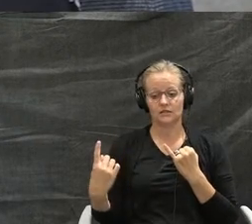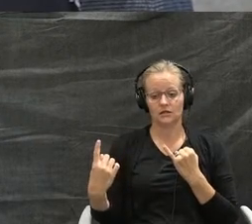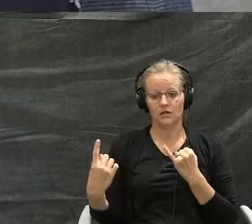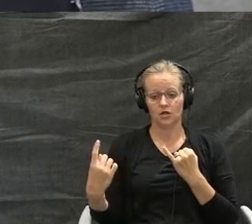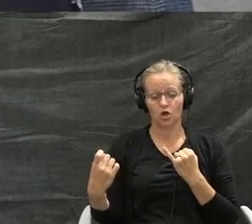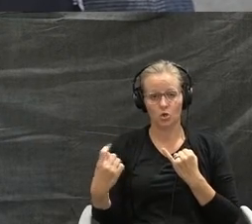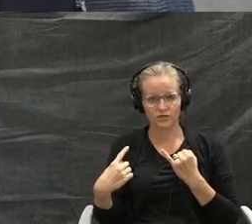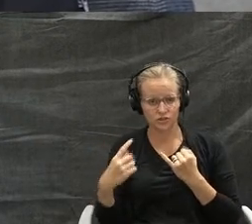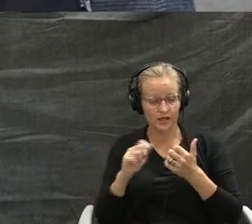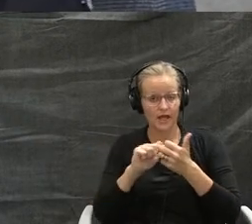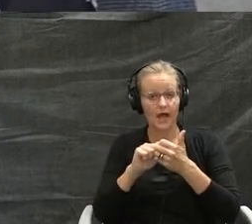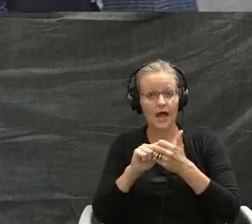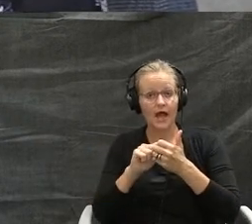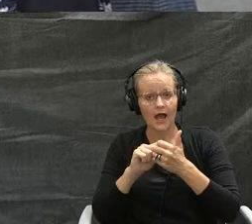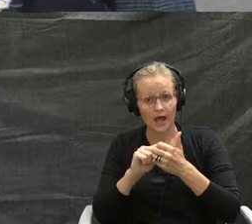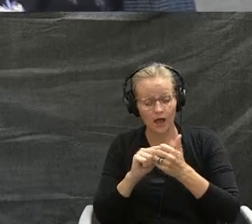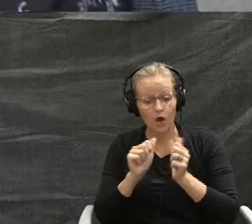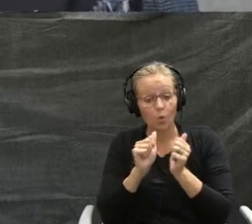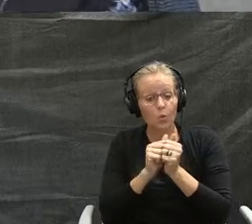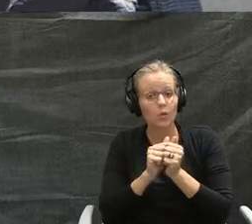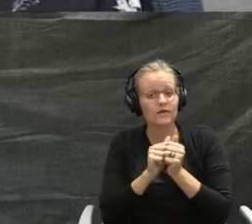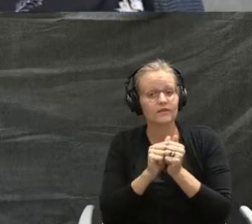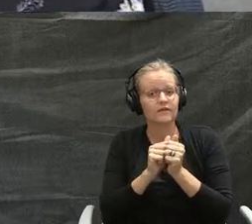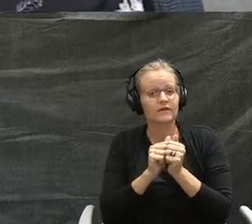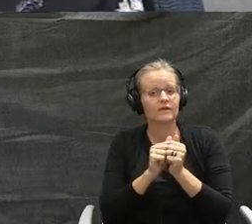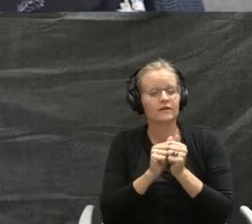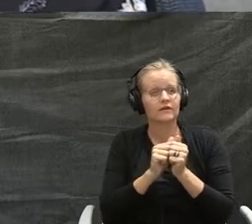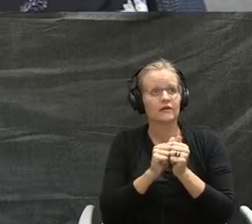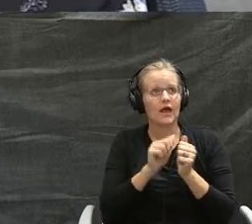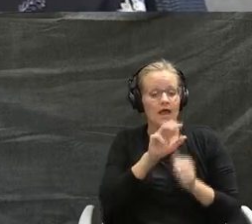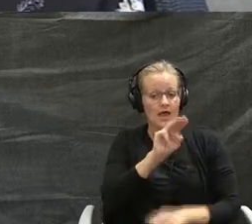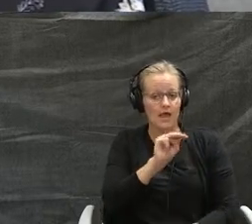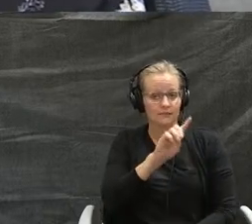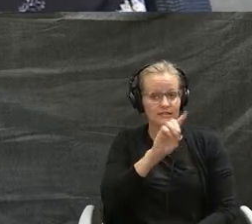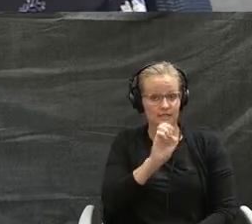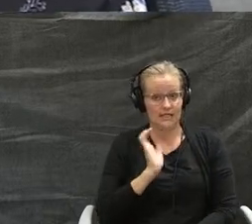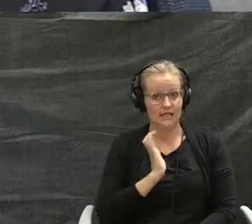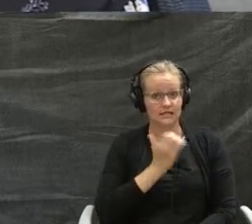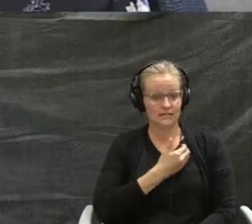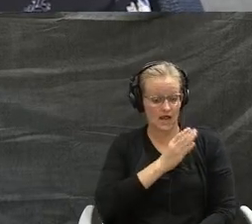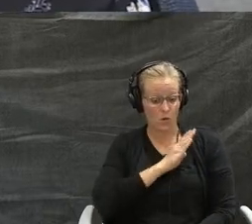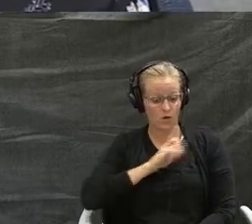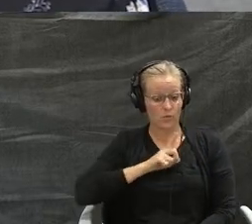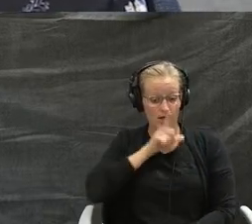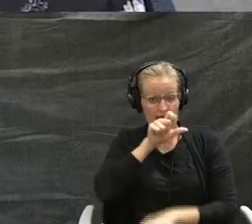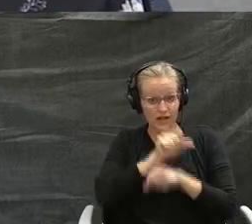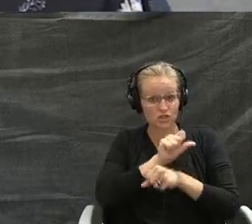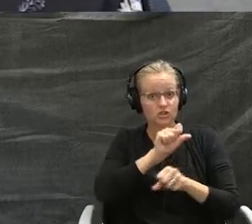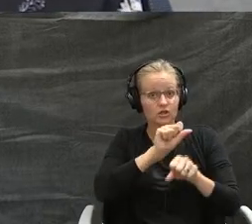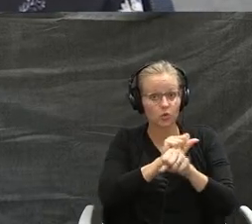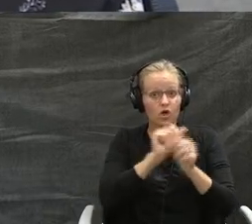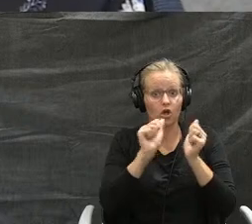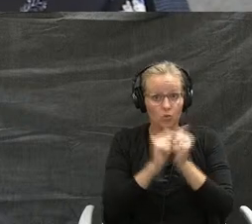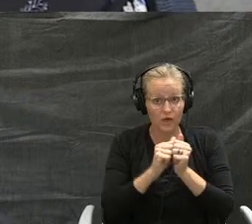for graduation? With the potential year of not being able to take these classes, assumptions based on using gyms